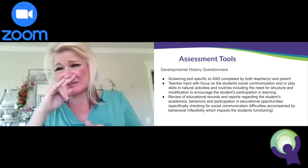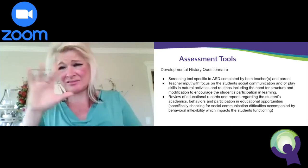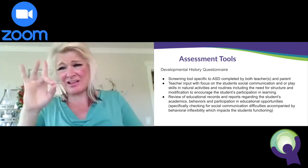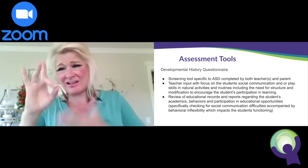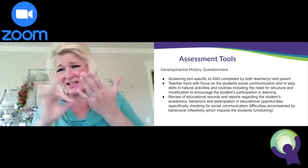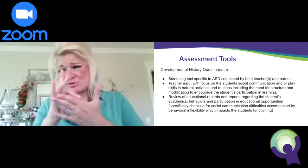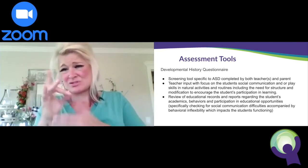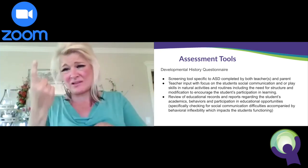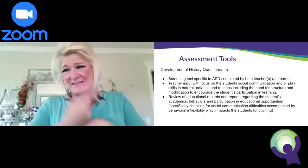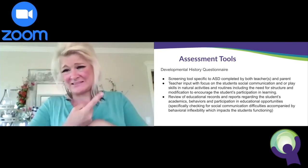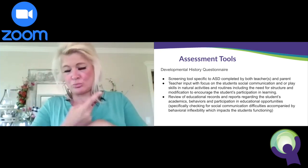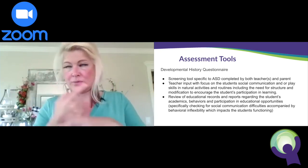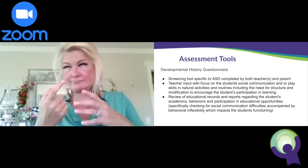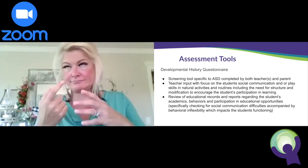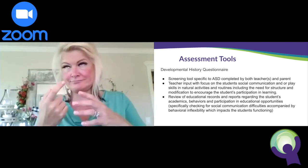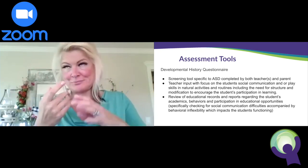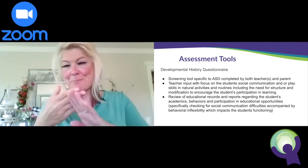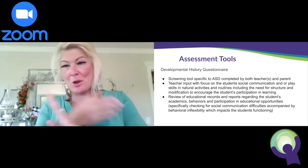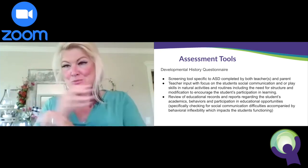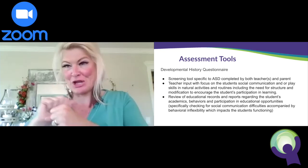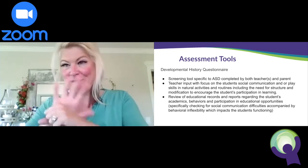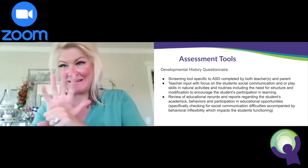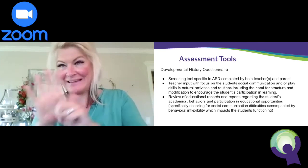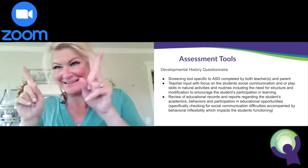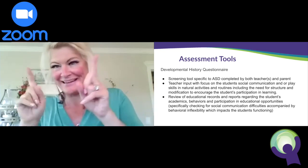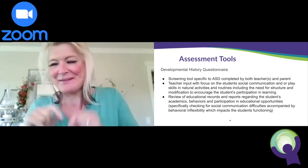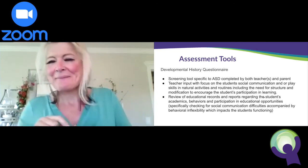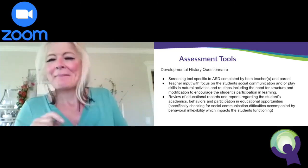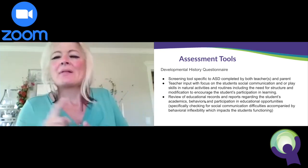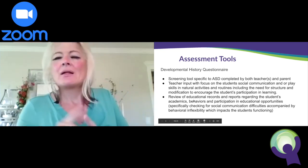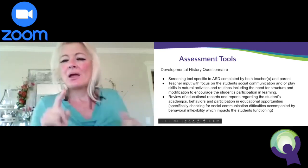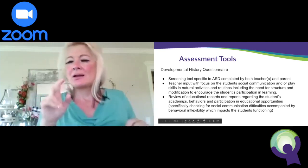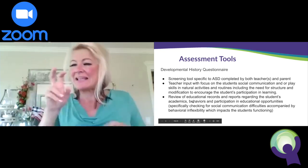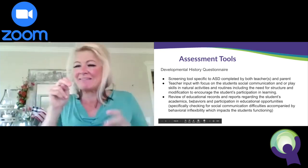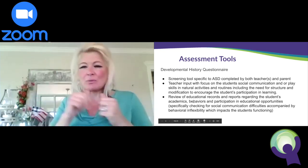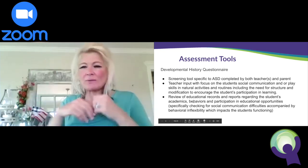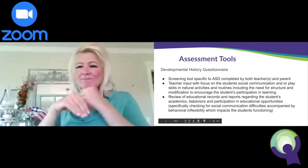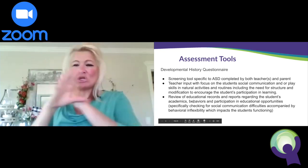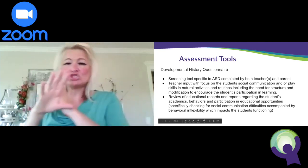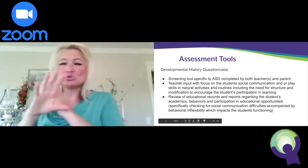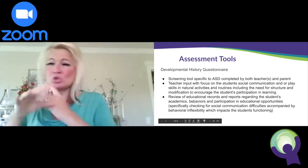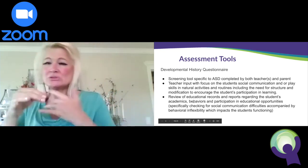It's so important the teachers work with-- I mean they're with the teachers every day, well now maybe not